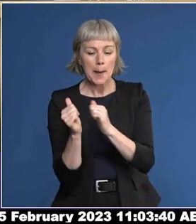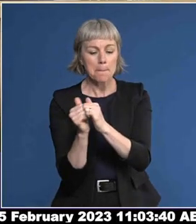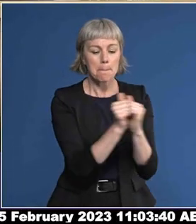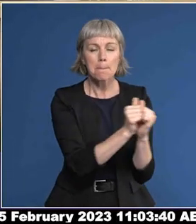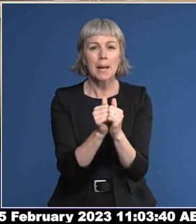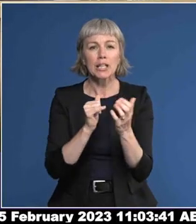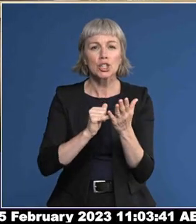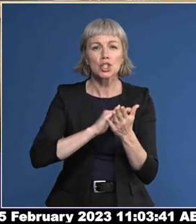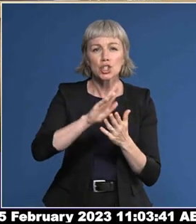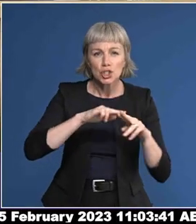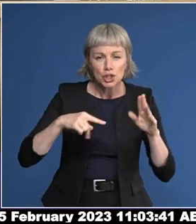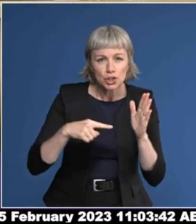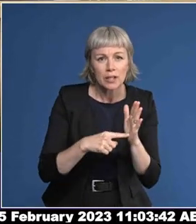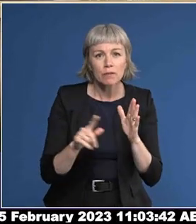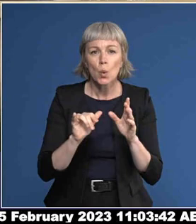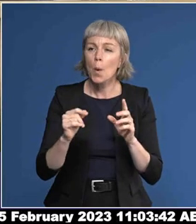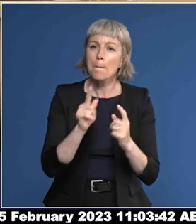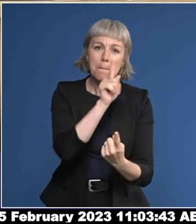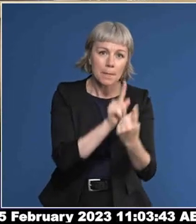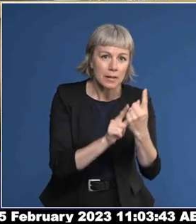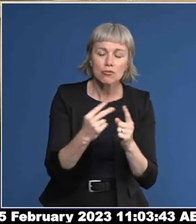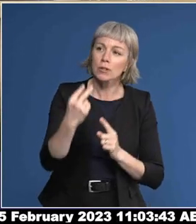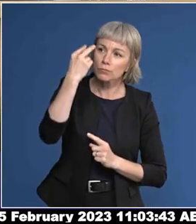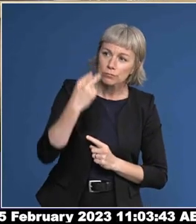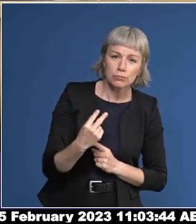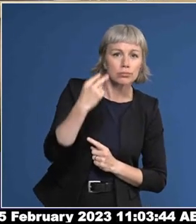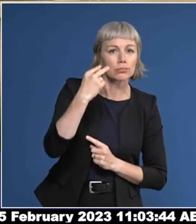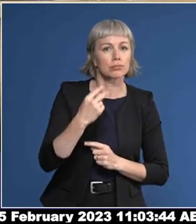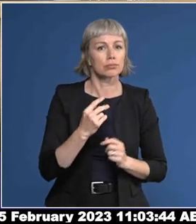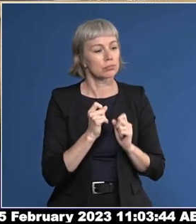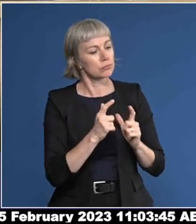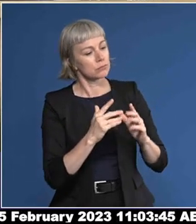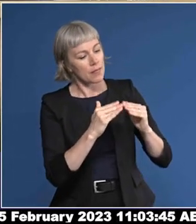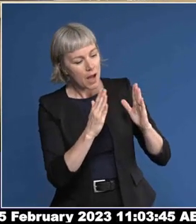working alongside someone, so you can buddy someone who is fairly new to the organisation with an experienced staff member.